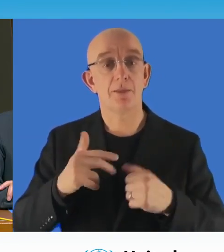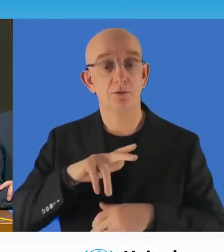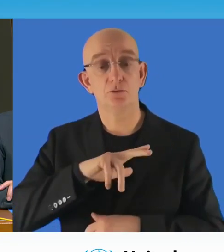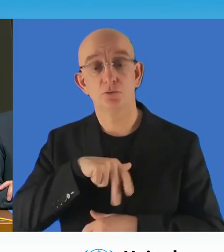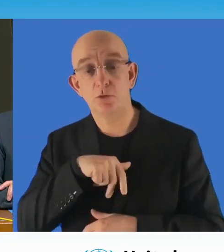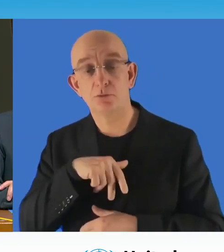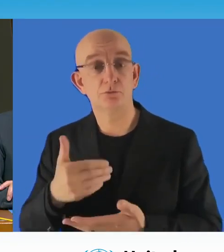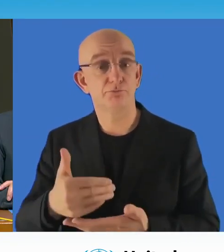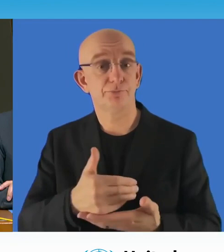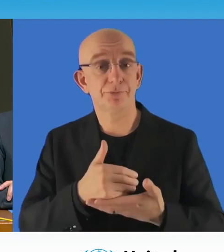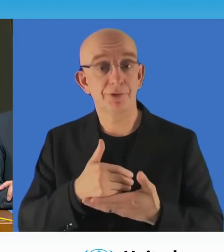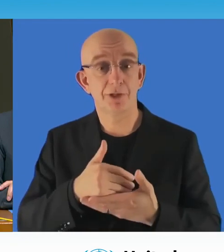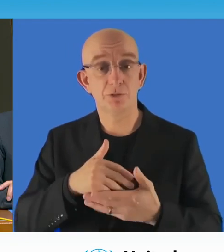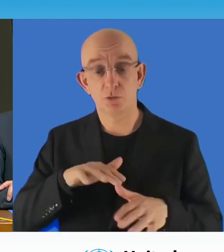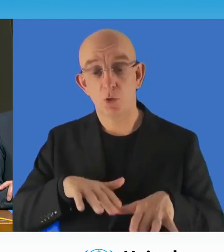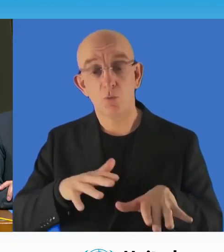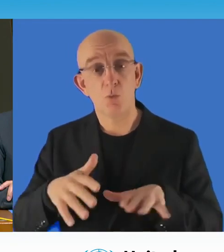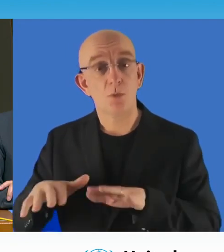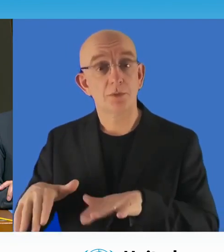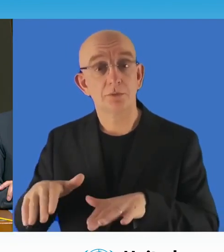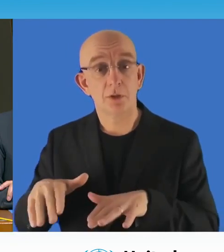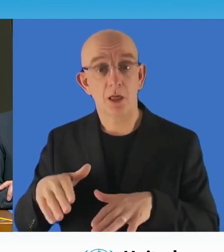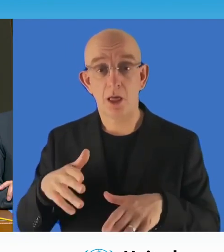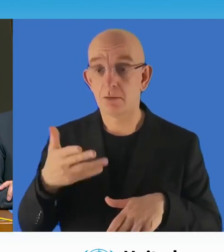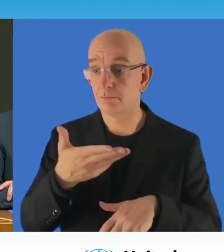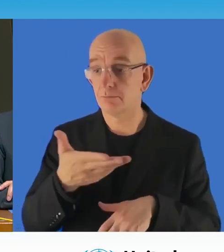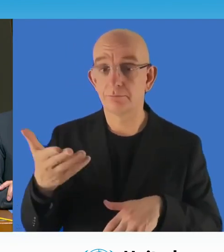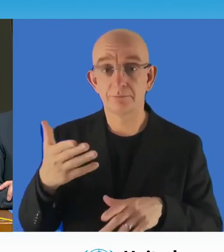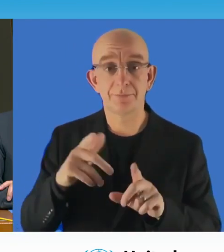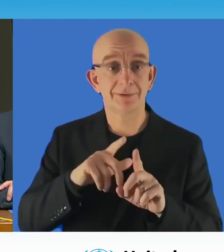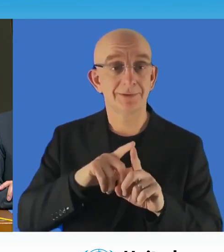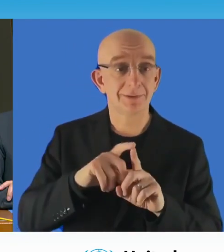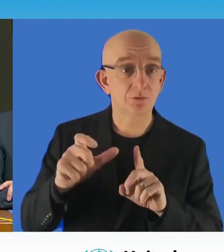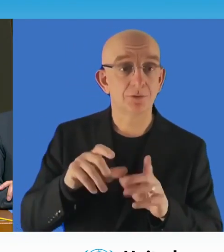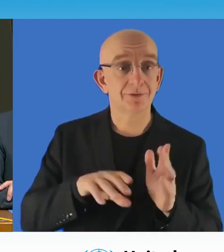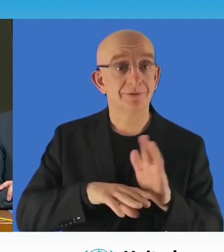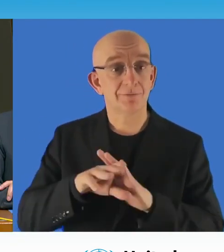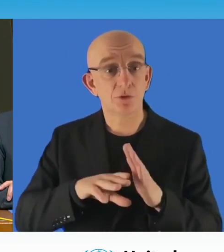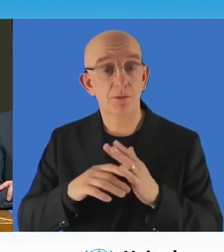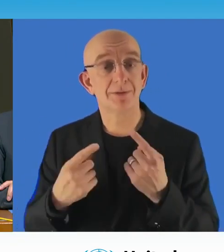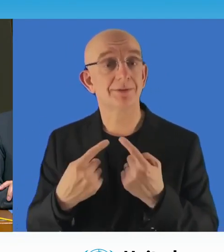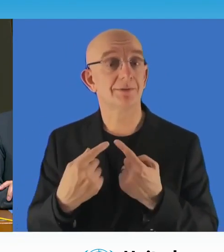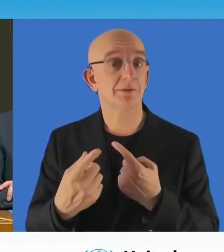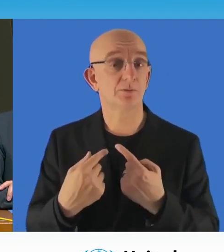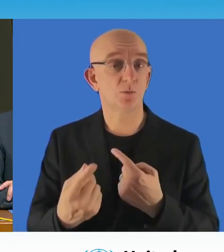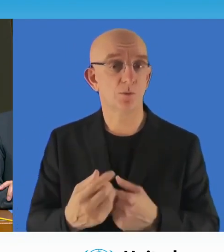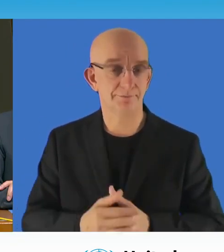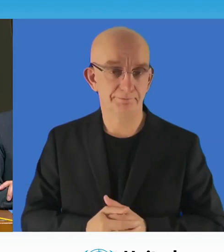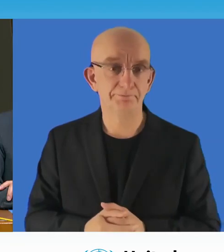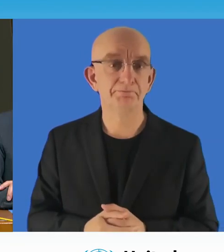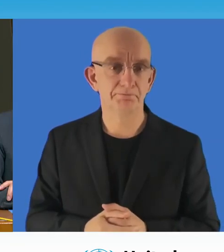transport it is Within These Frameworks that the World Bank has been advancing efforts to support